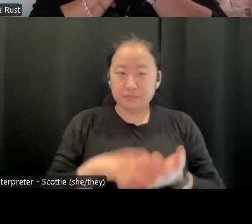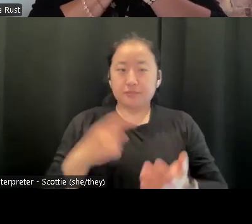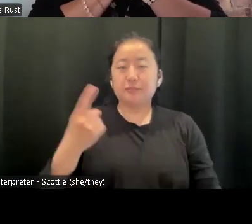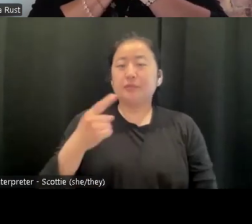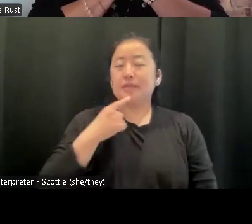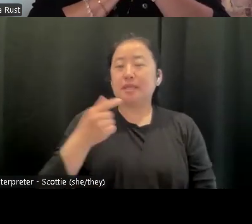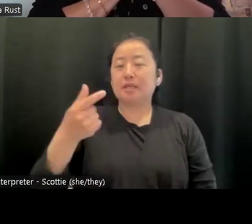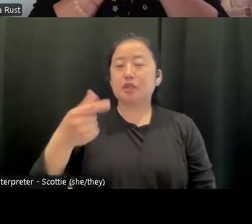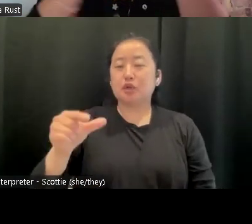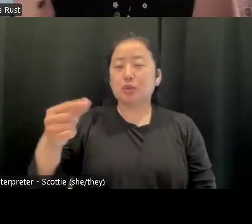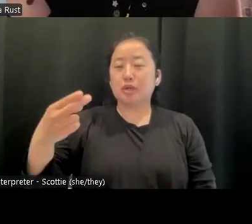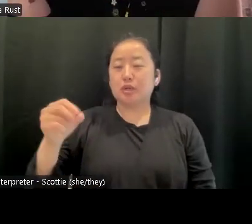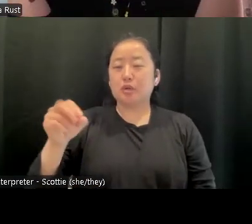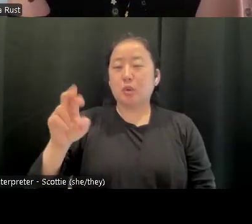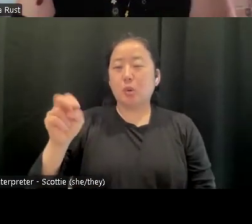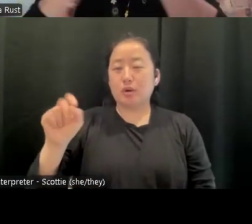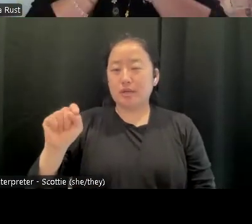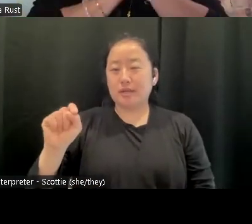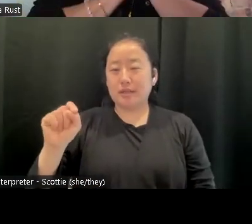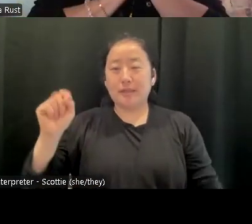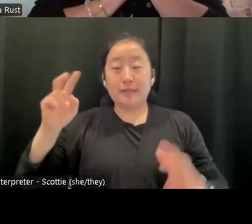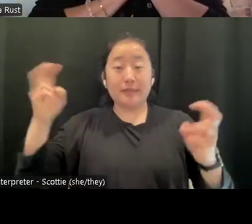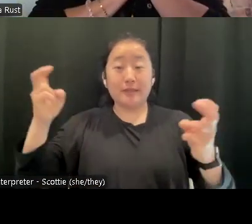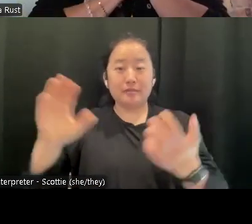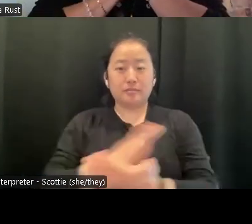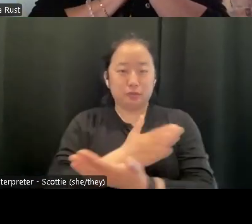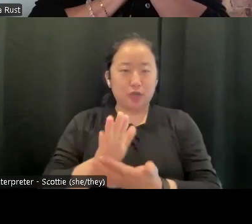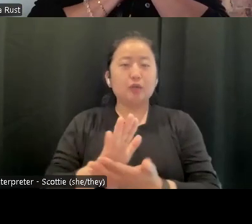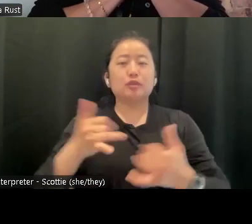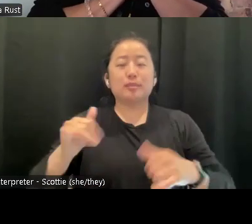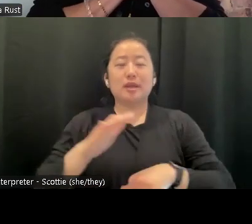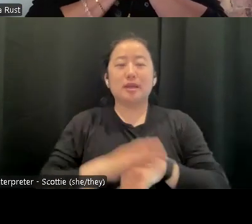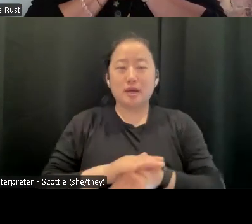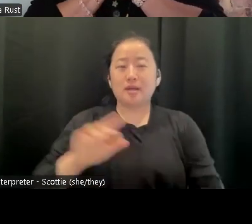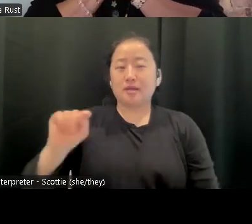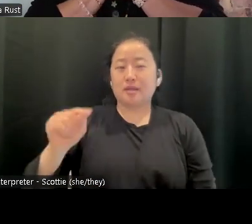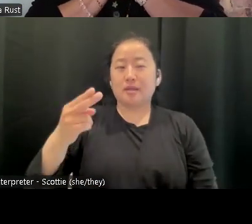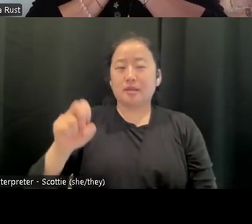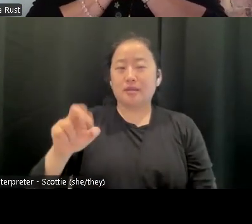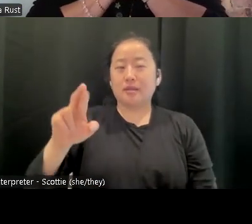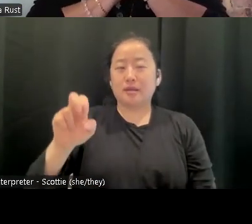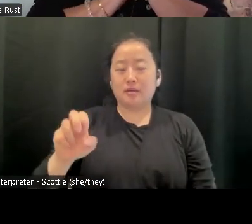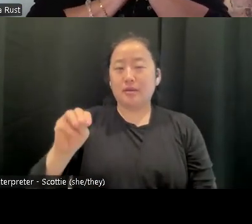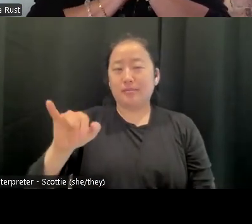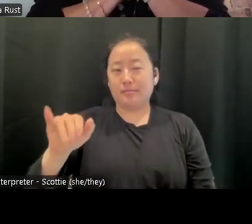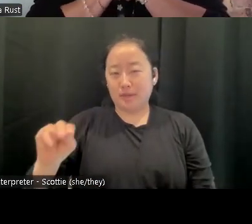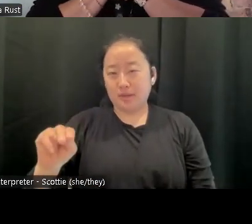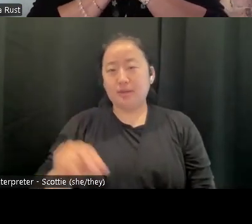was played on a Tehramin, so there you go. We have a couple of these in our lab,